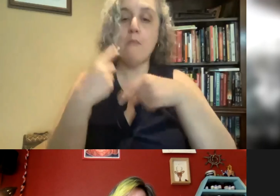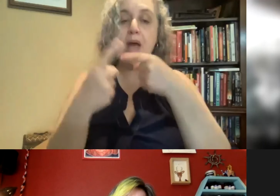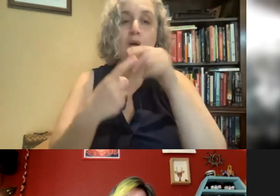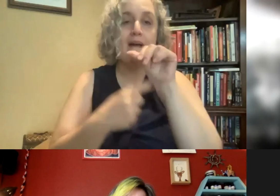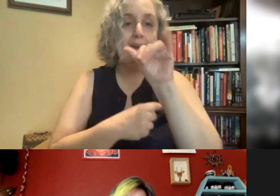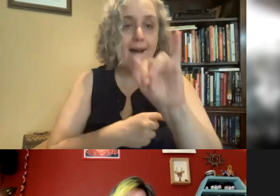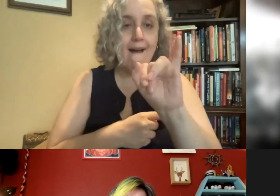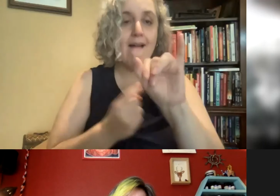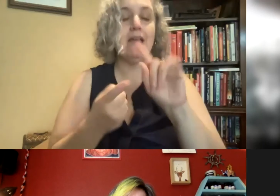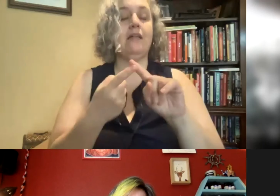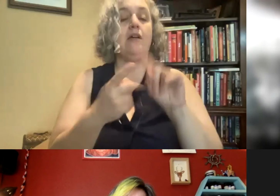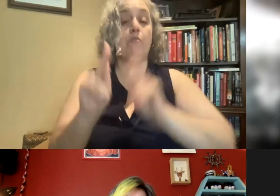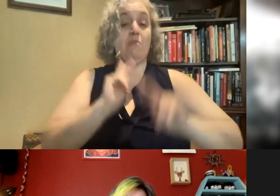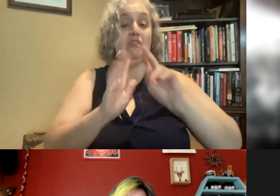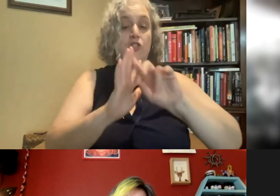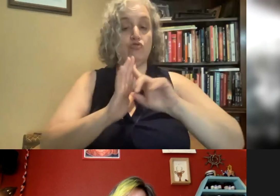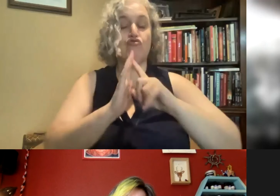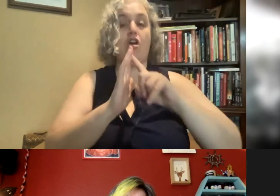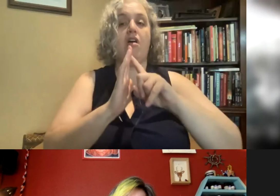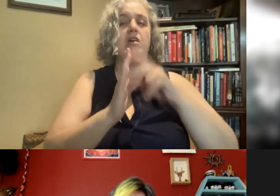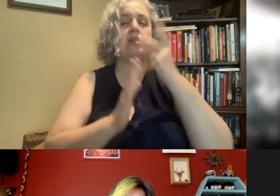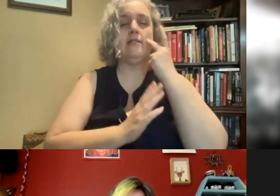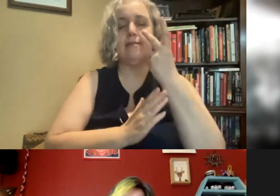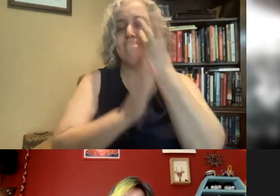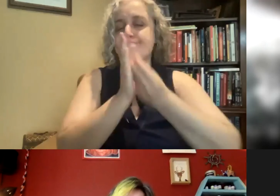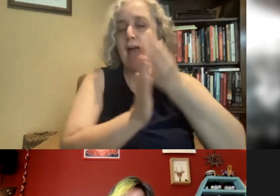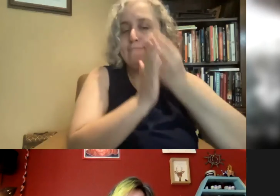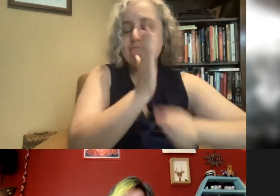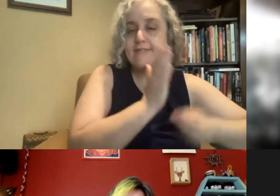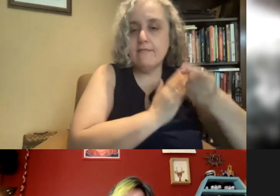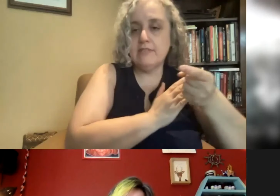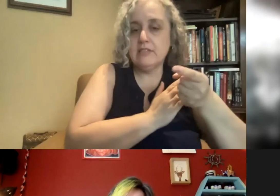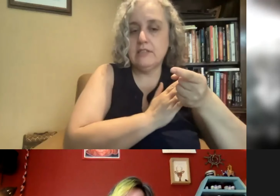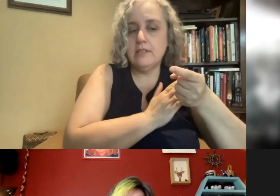people are starting to see the cracks and the shortcomings of AI.